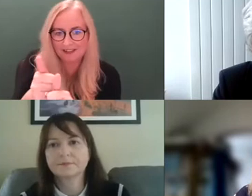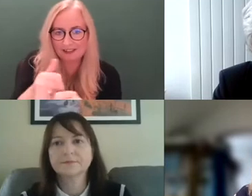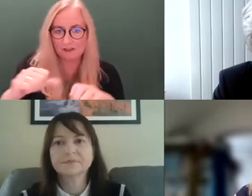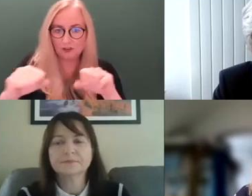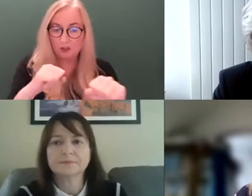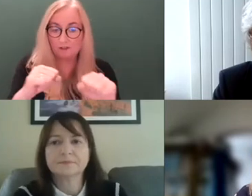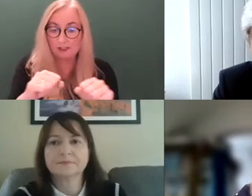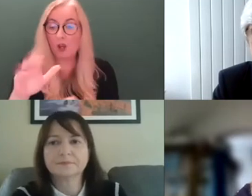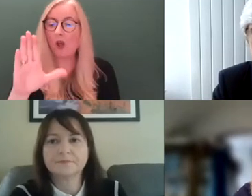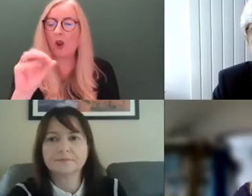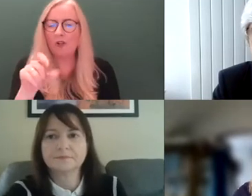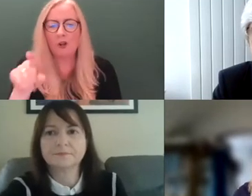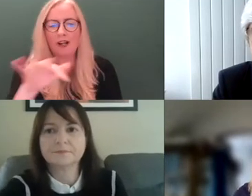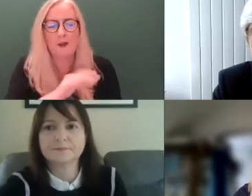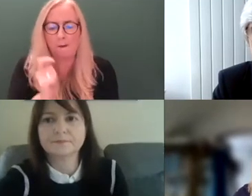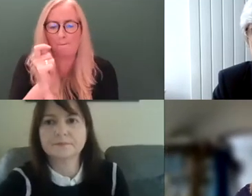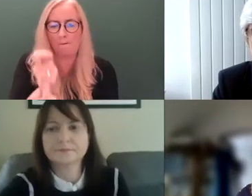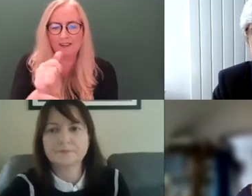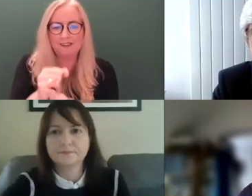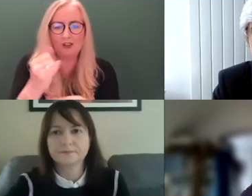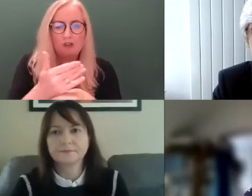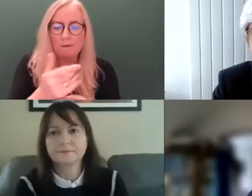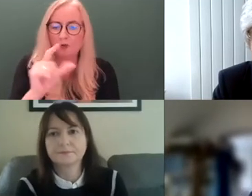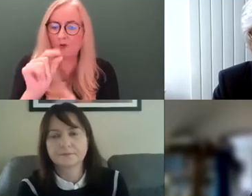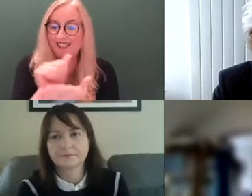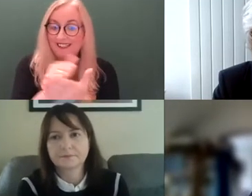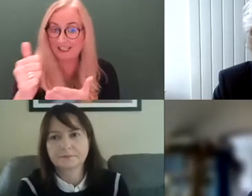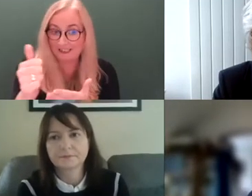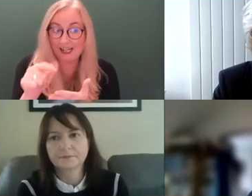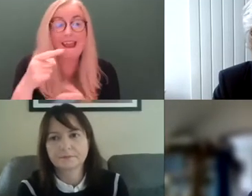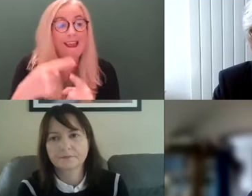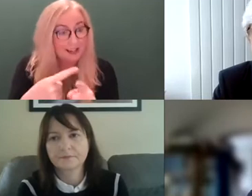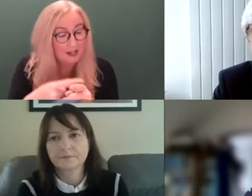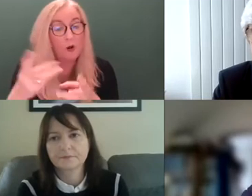Louise was appointed to this role in 2016 and again worked with the National Advocacy Service